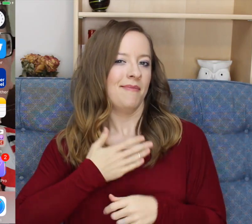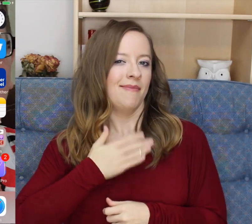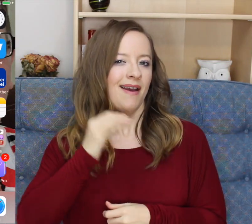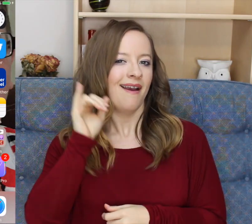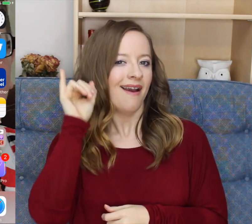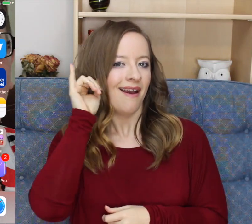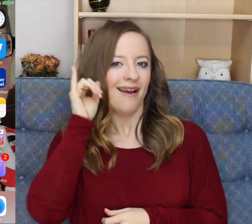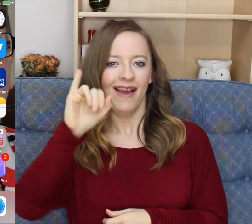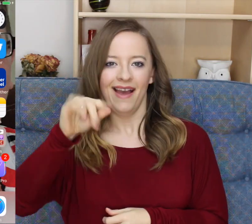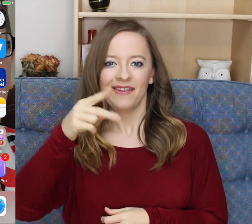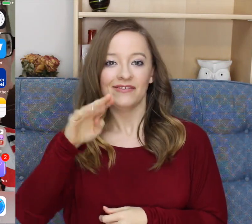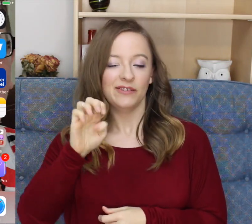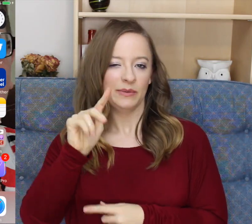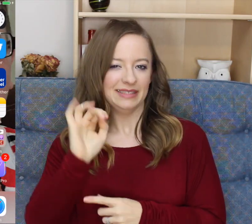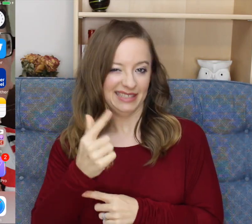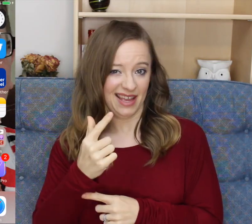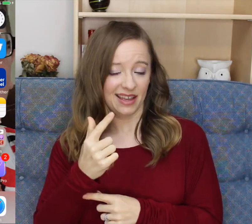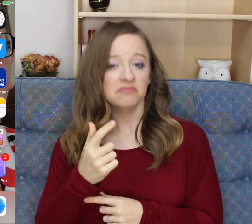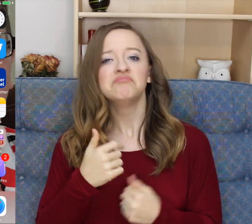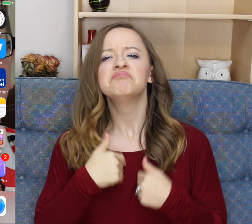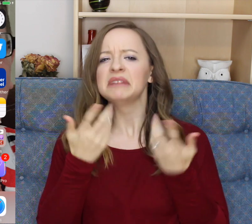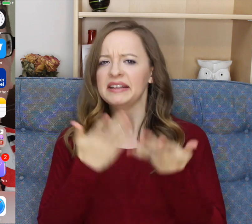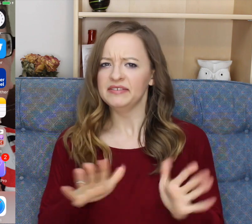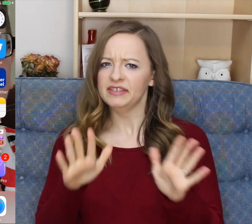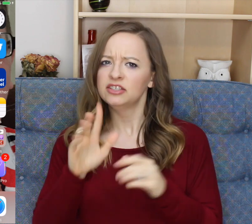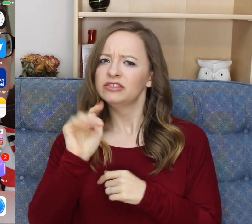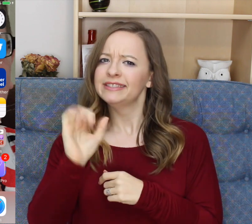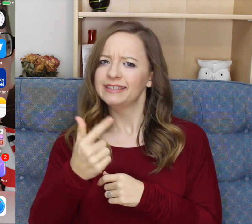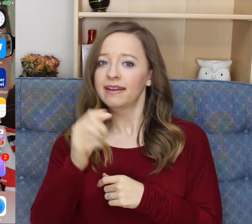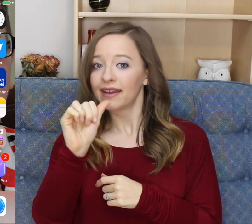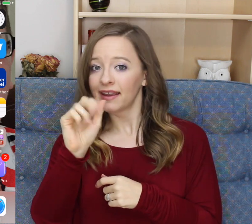So I did a "What's On my Android Phone Tag"